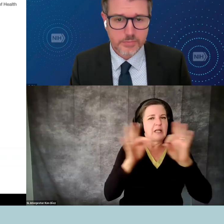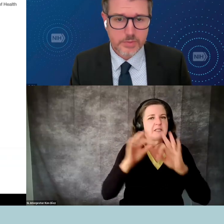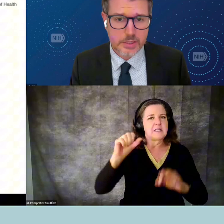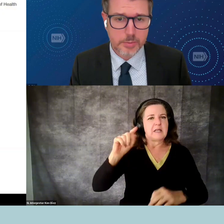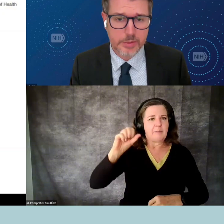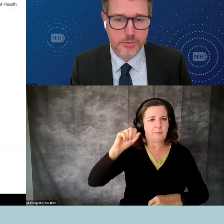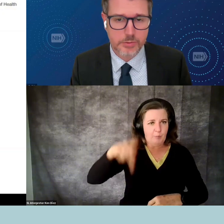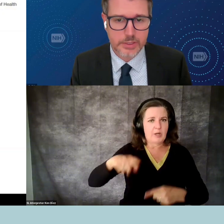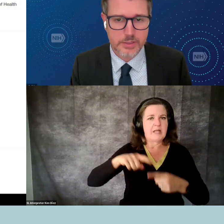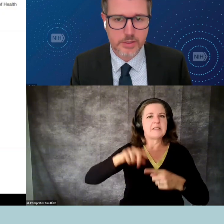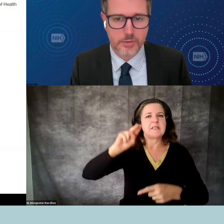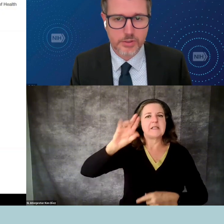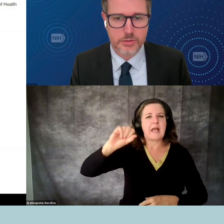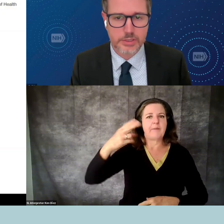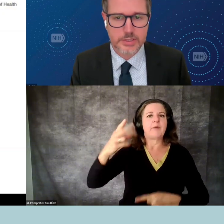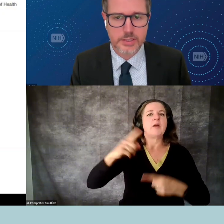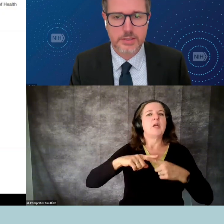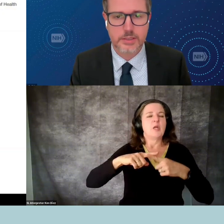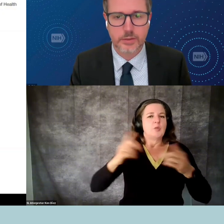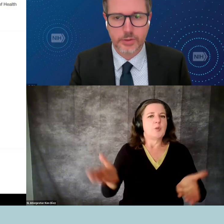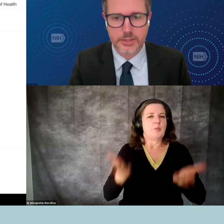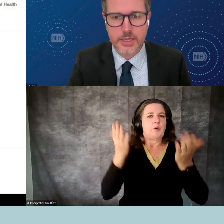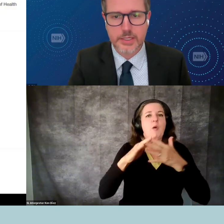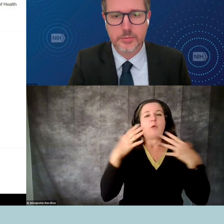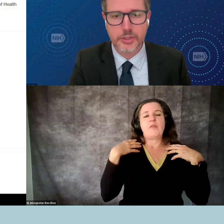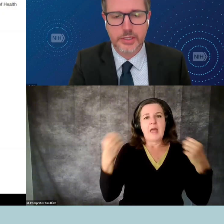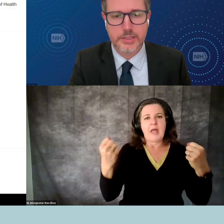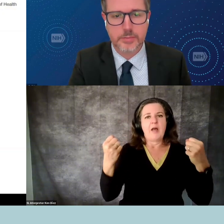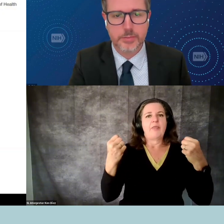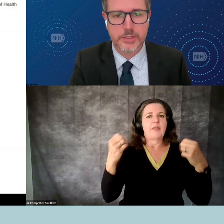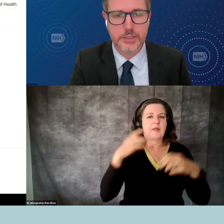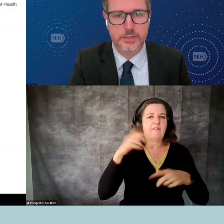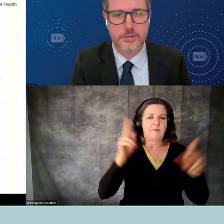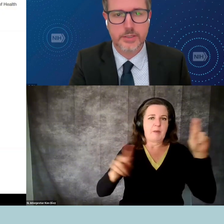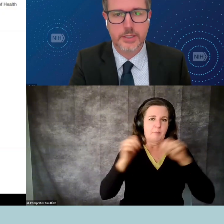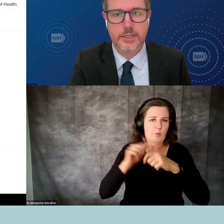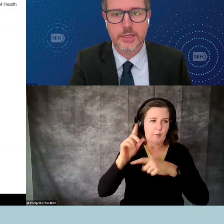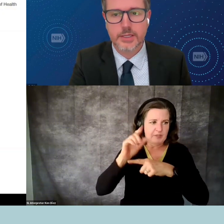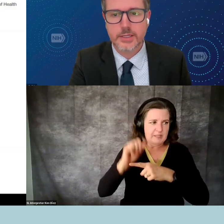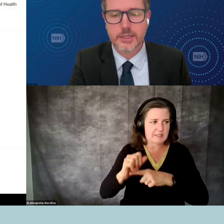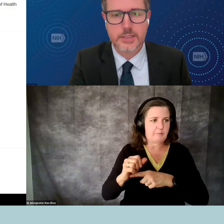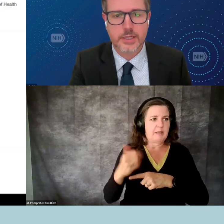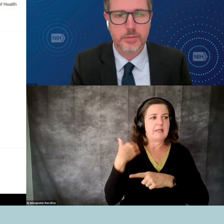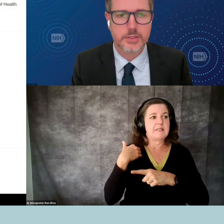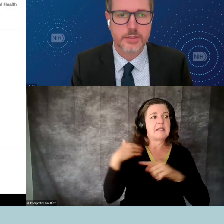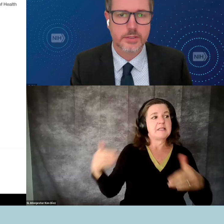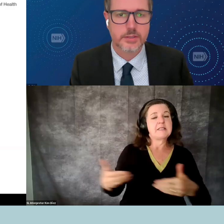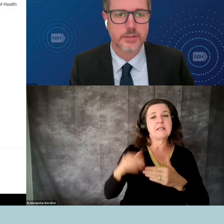The plan was released on March 26th, and we're excited to begin its implementation. Next slide, please.